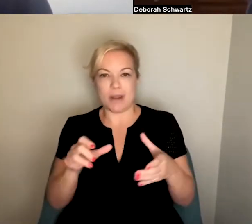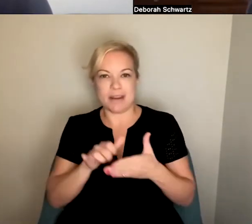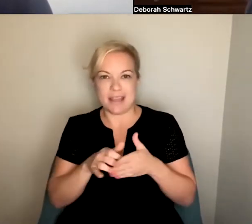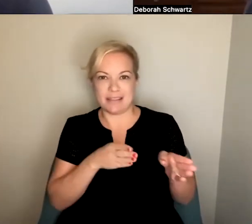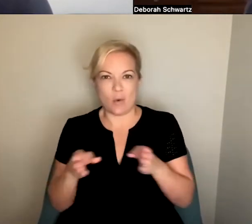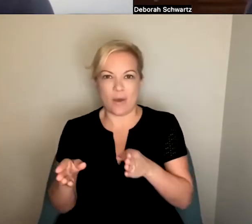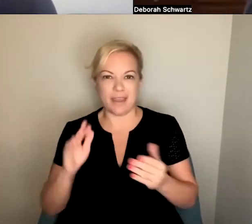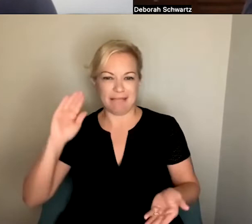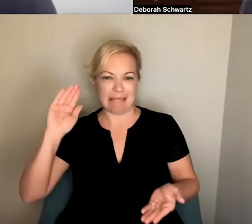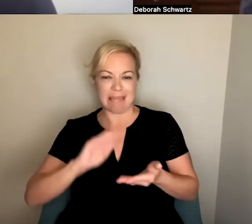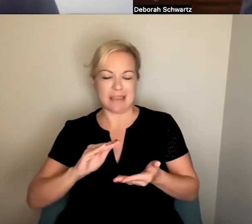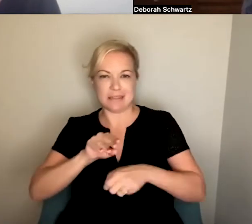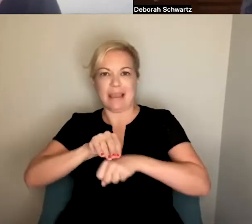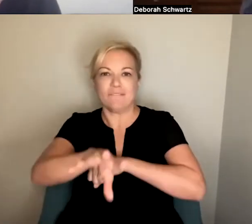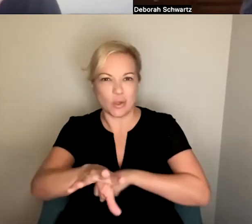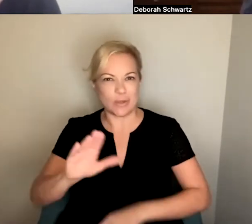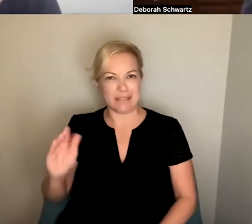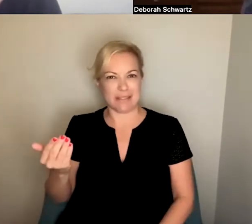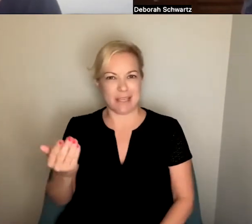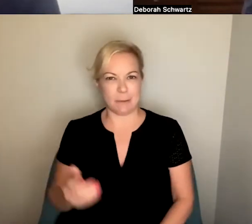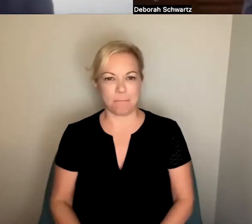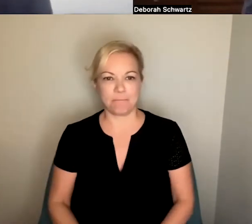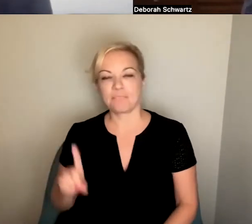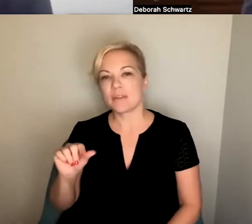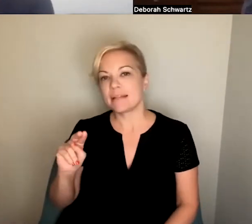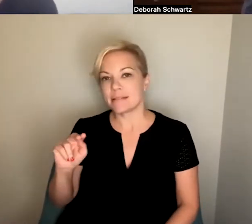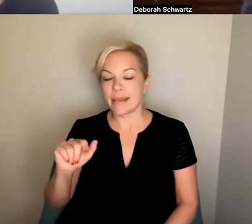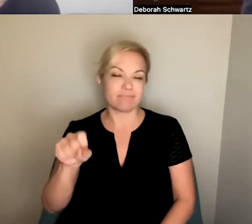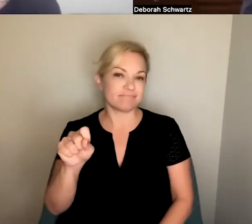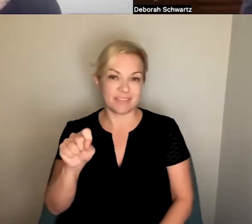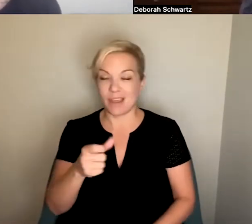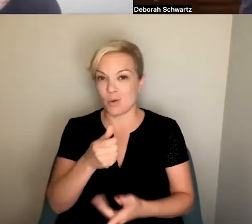Yeah, completely, and I think that's, that's often something that employers want, you know,